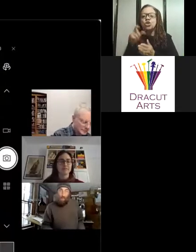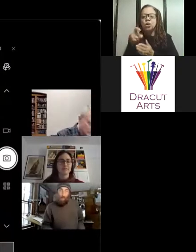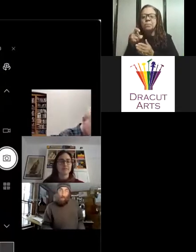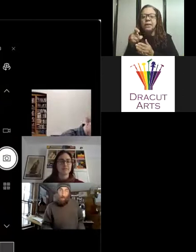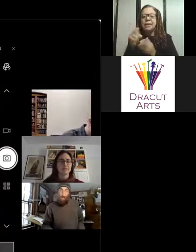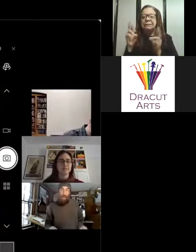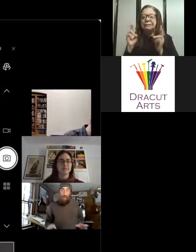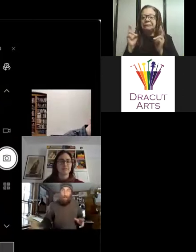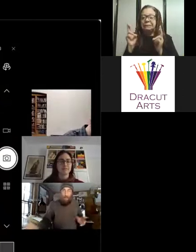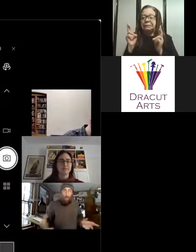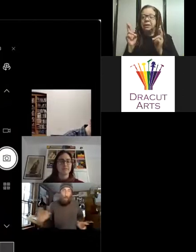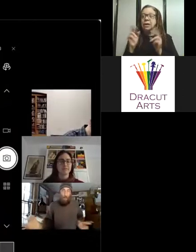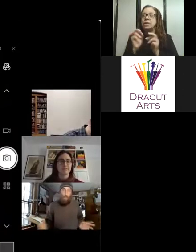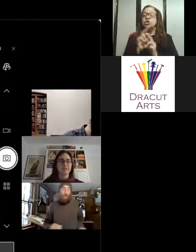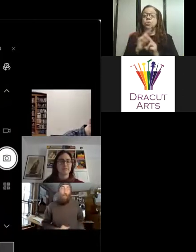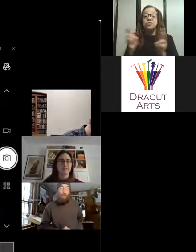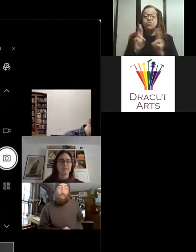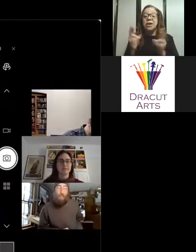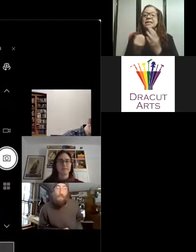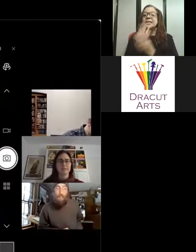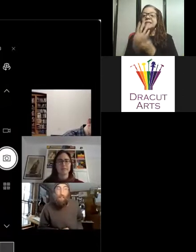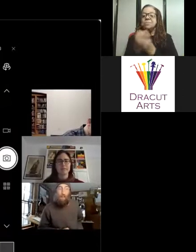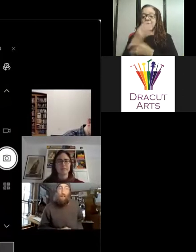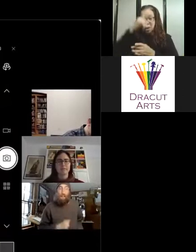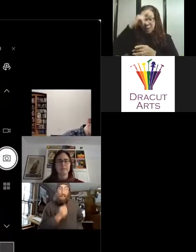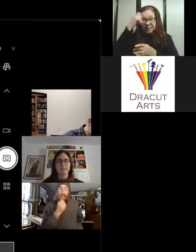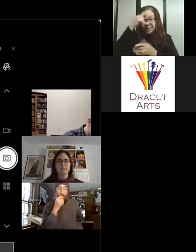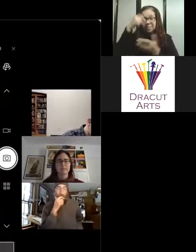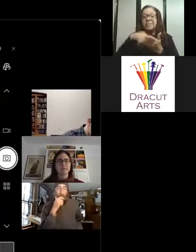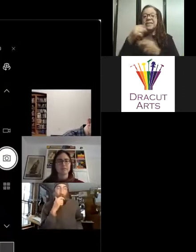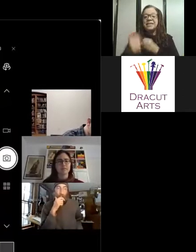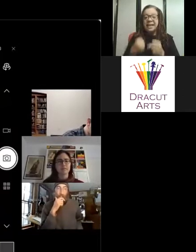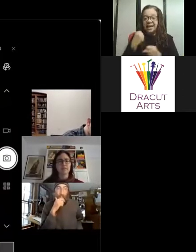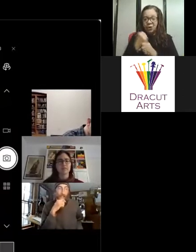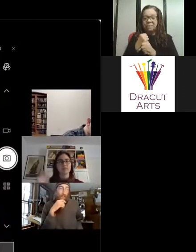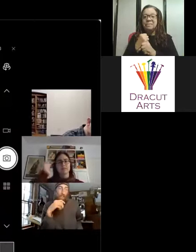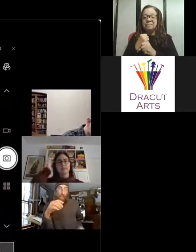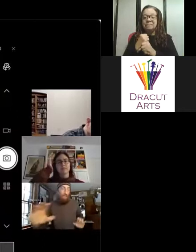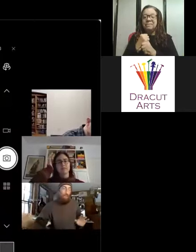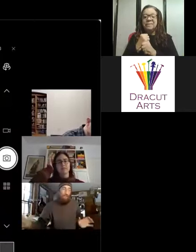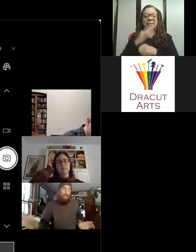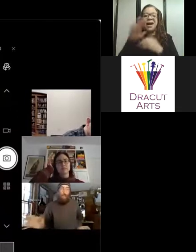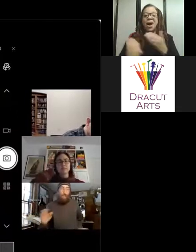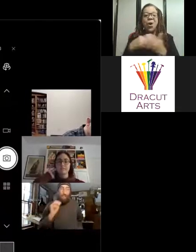it'll be ready by Spring or Summer [2022]. And I'll do it through a kickstarter, um, this is all done this is-- all this research, and all this artwork,